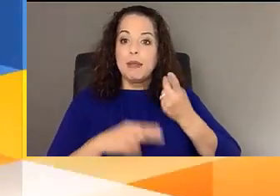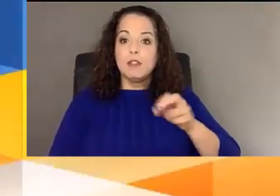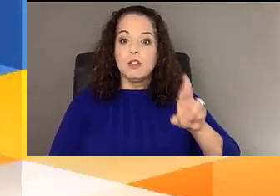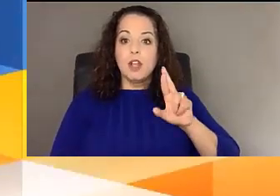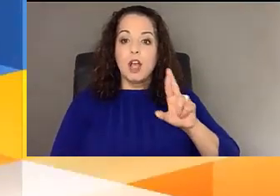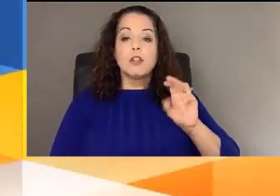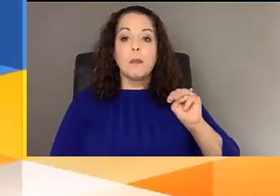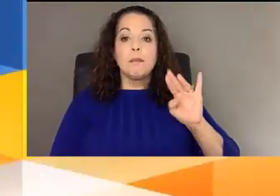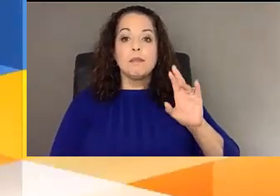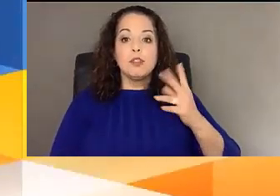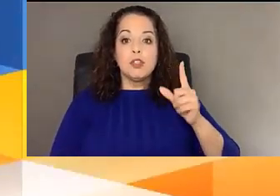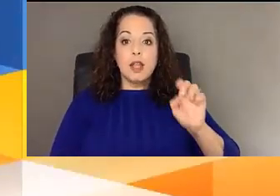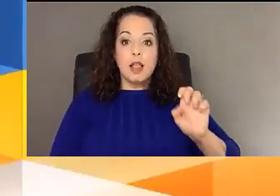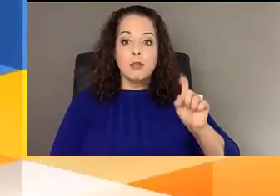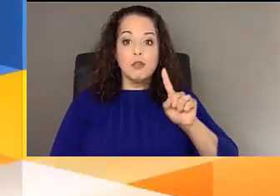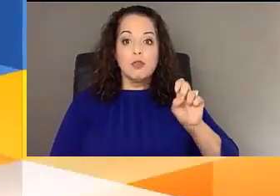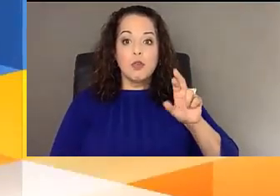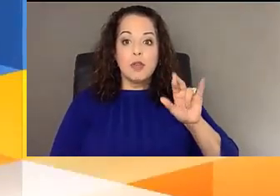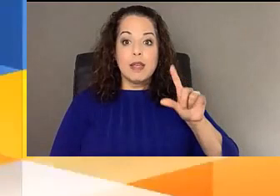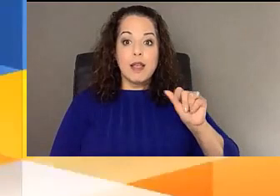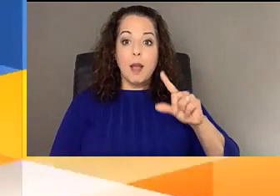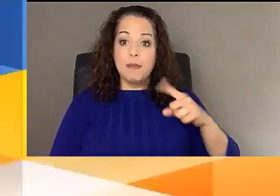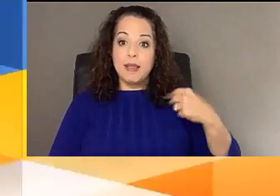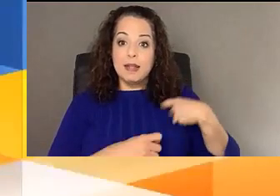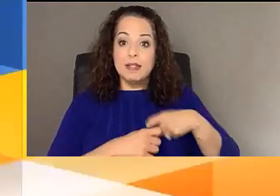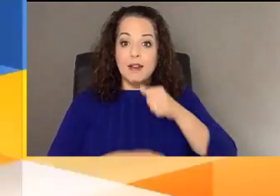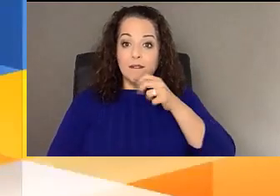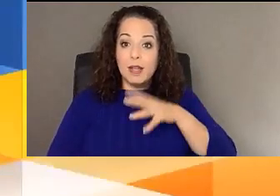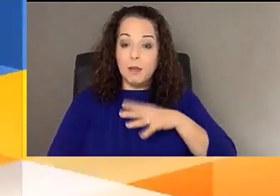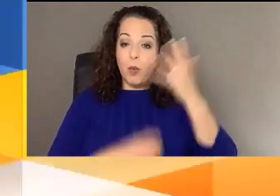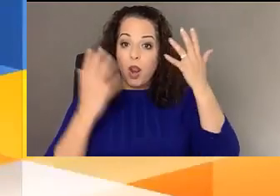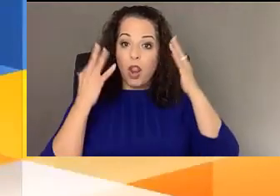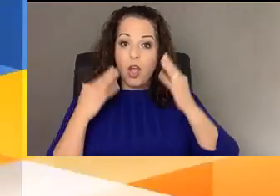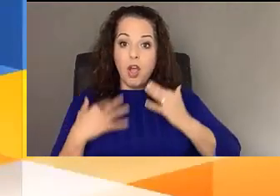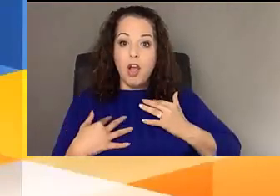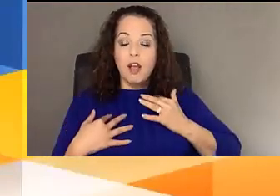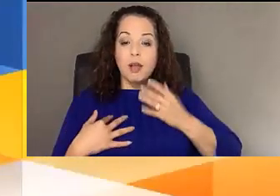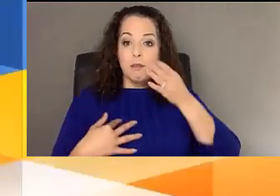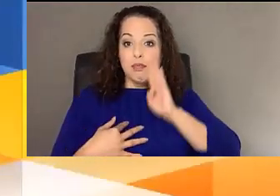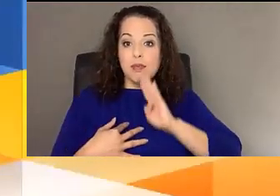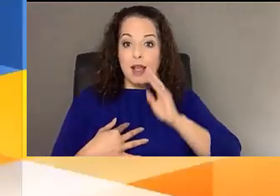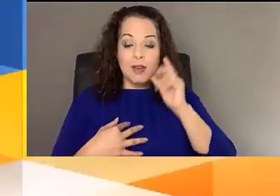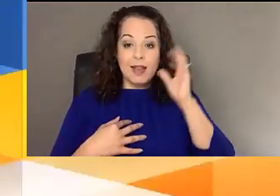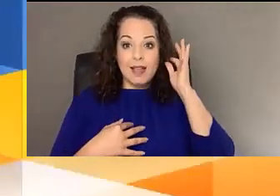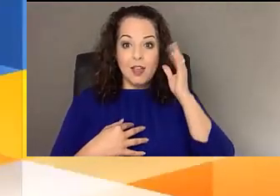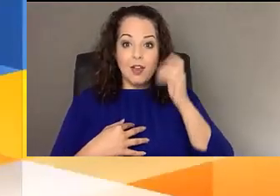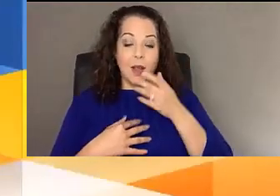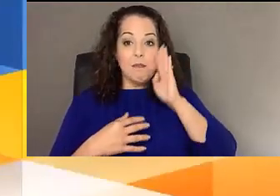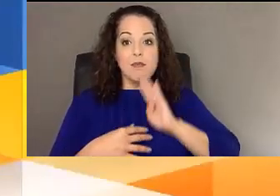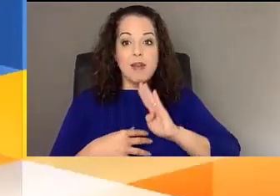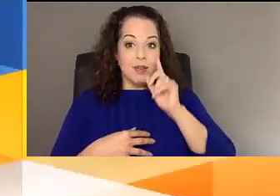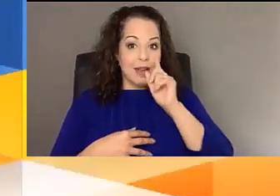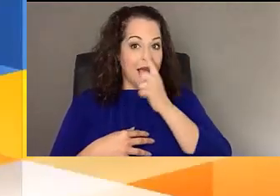I am a Latina female with long brown hair, brown eyes, and an emerald green shirt.